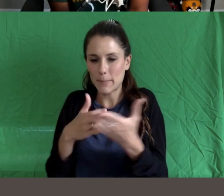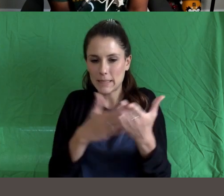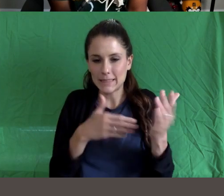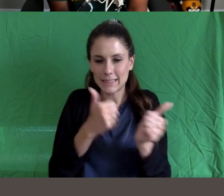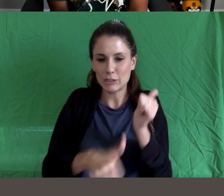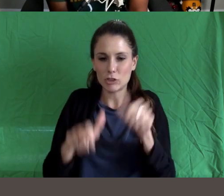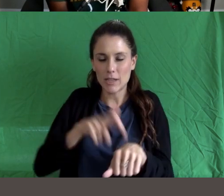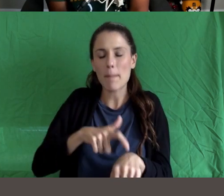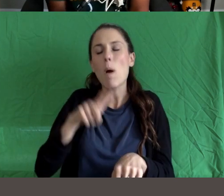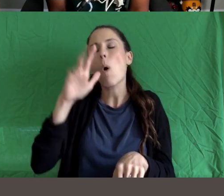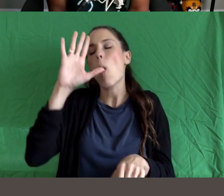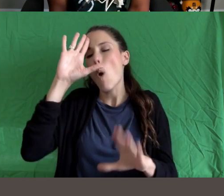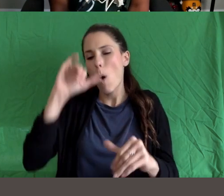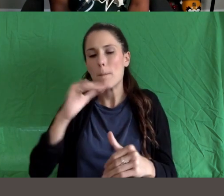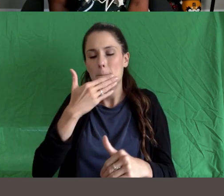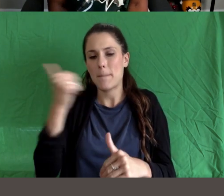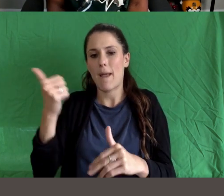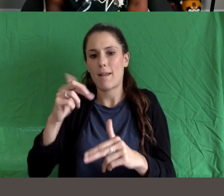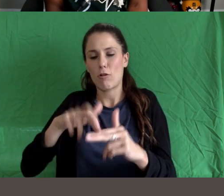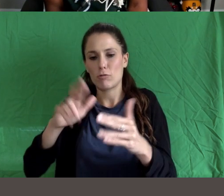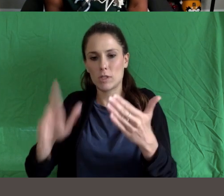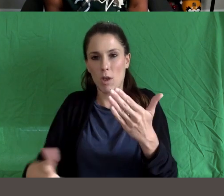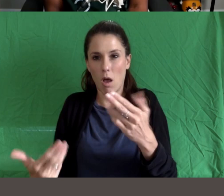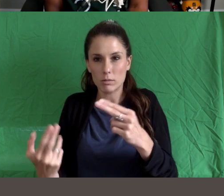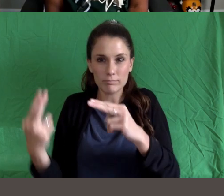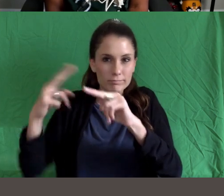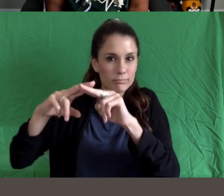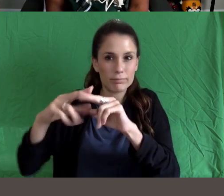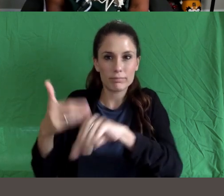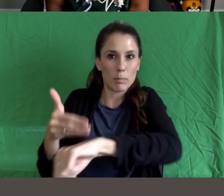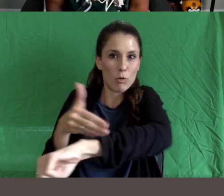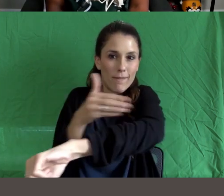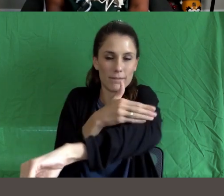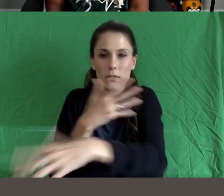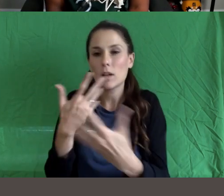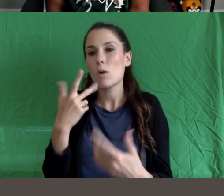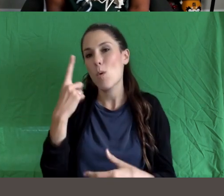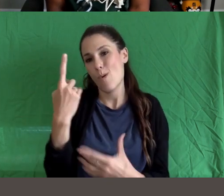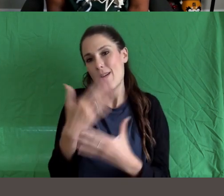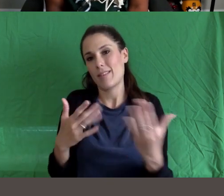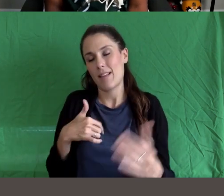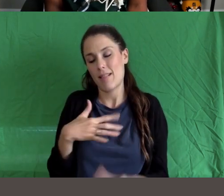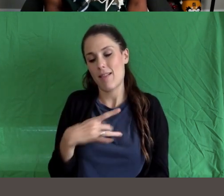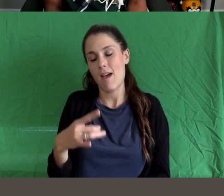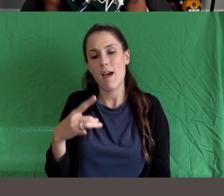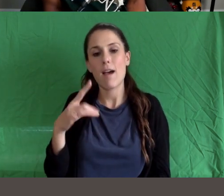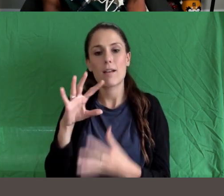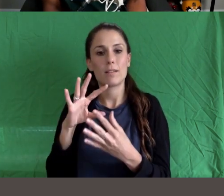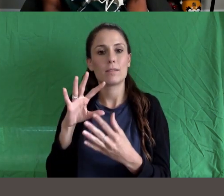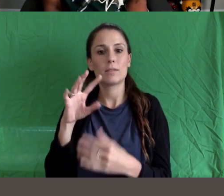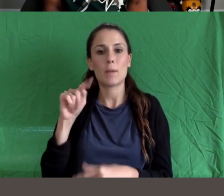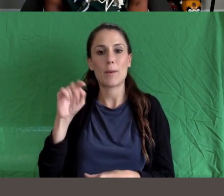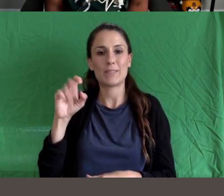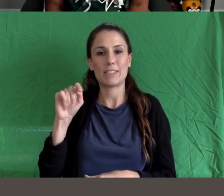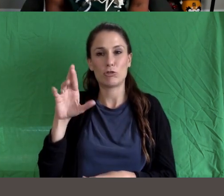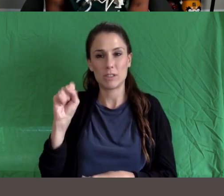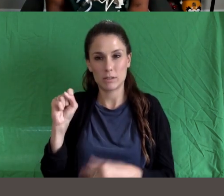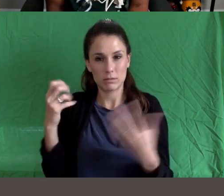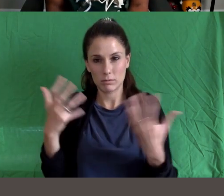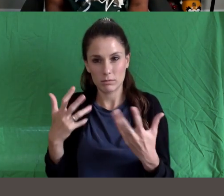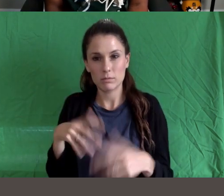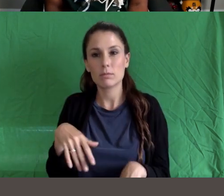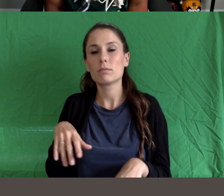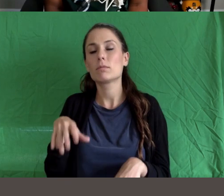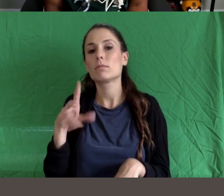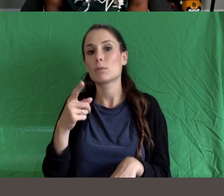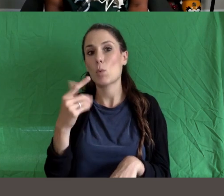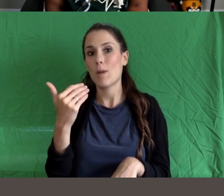result. And that being said, one of the things I like about Tetris is that even when you line out,